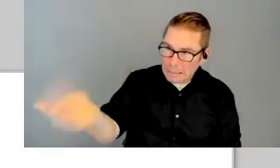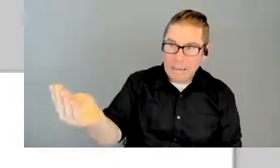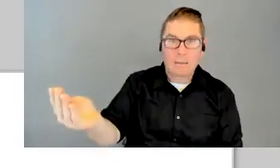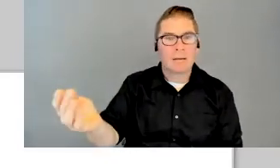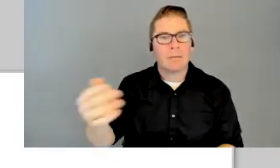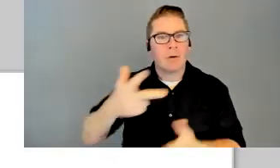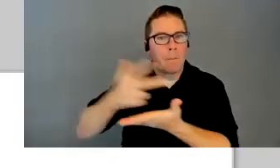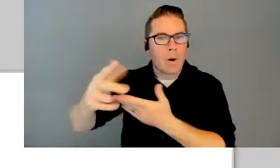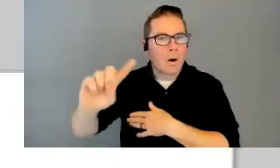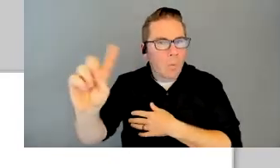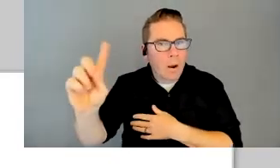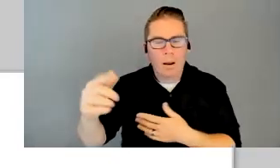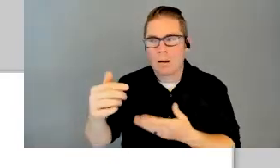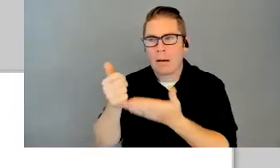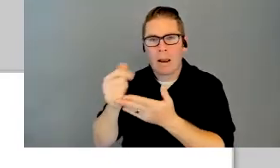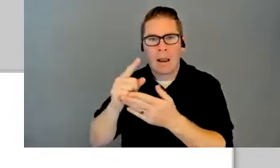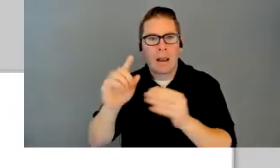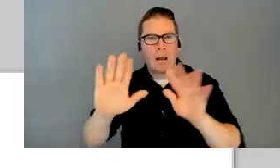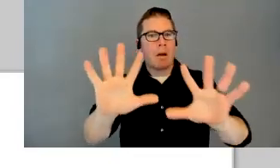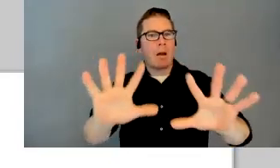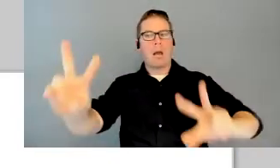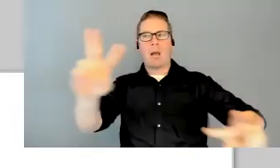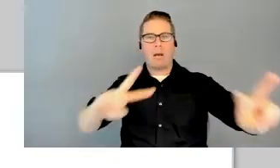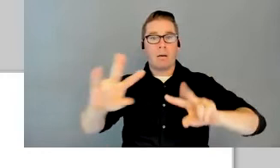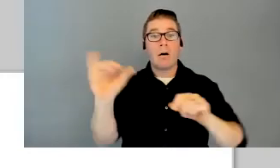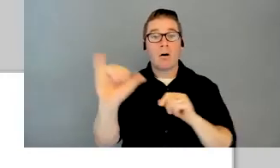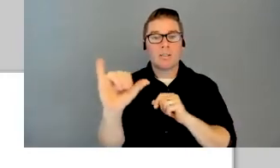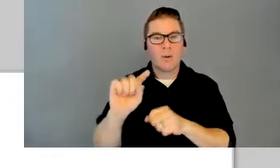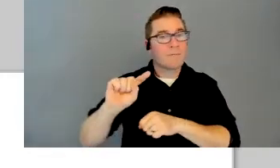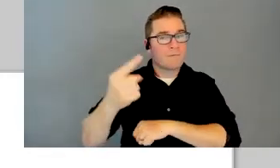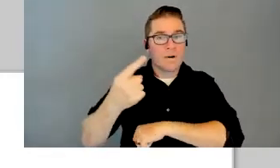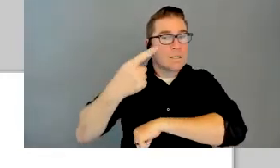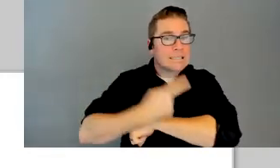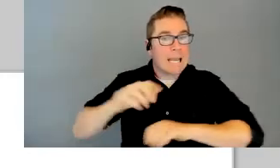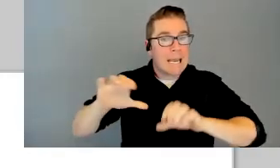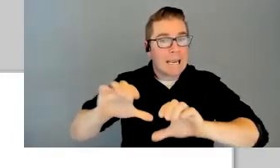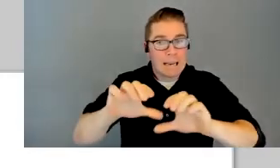I prepare a day one activity so everybody gets to know themselves, both online and for face to face